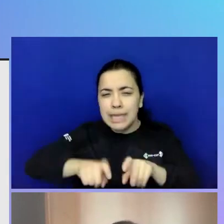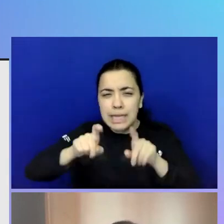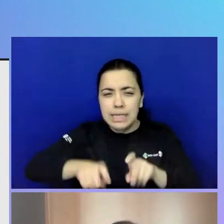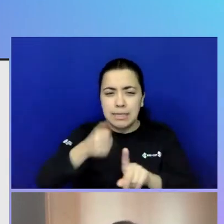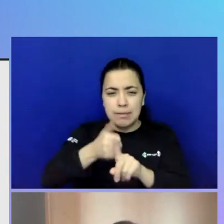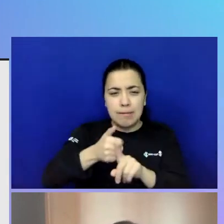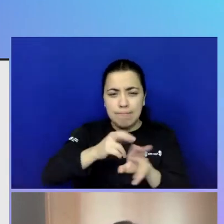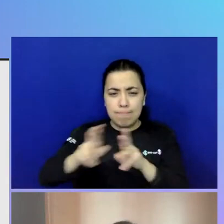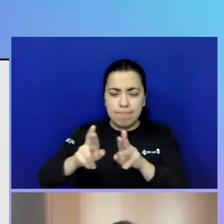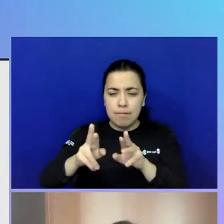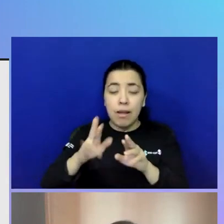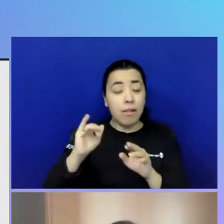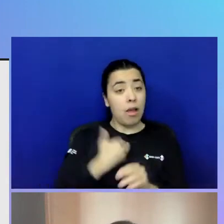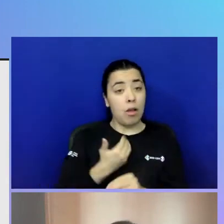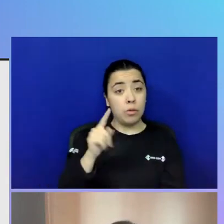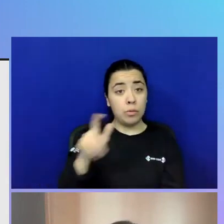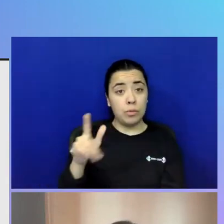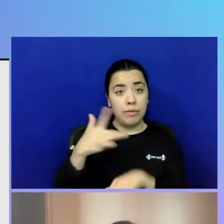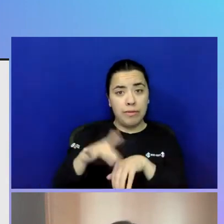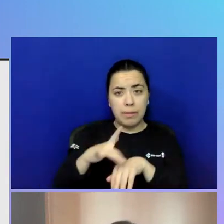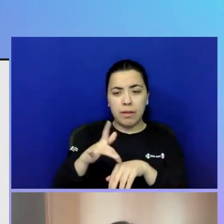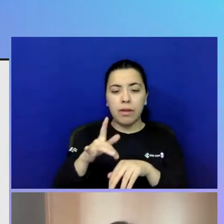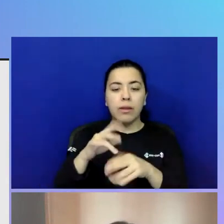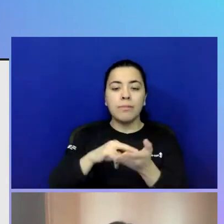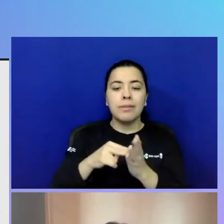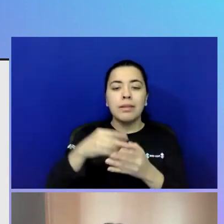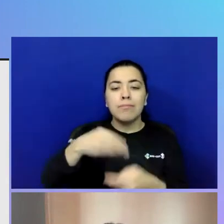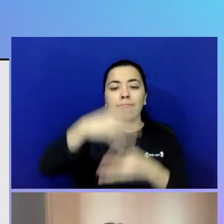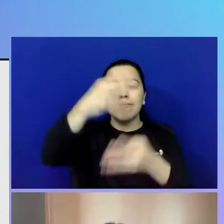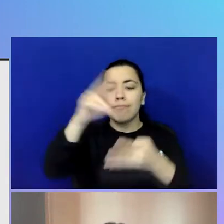we would scan the components and report any issues that were